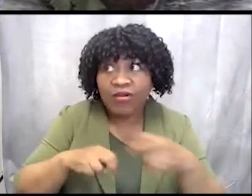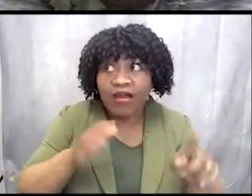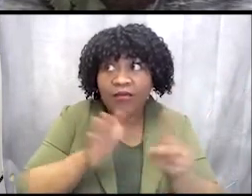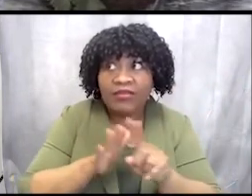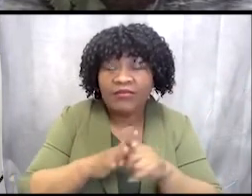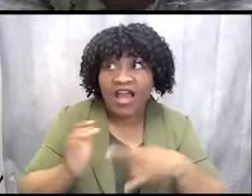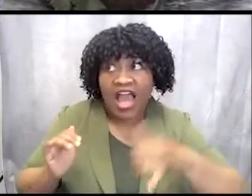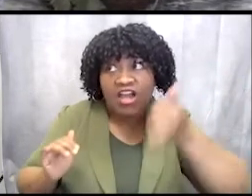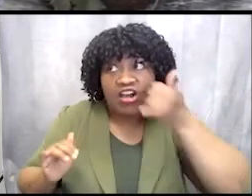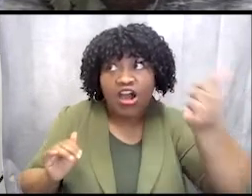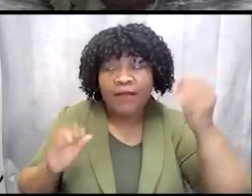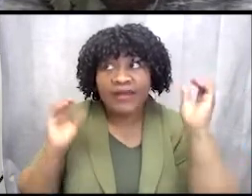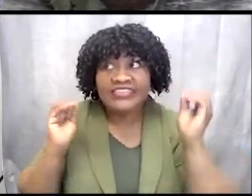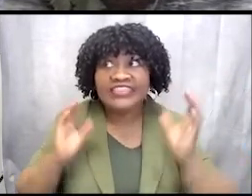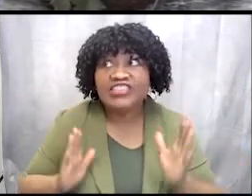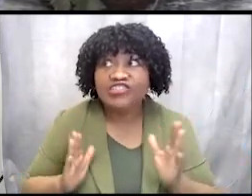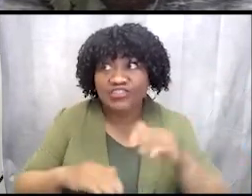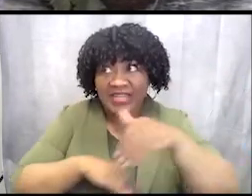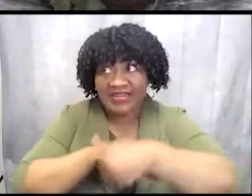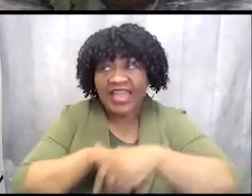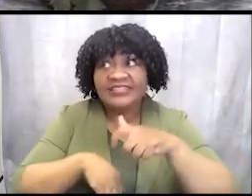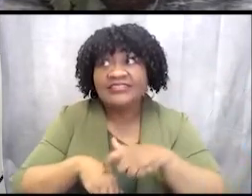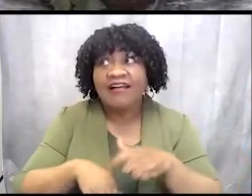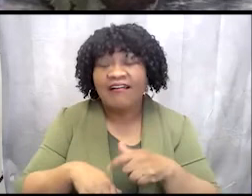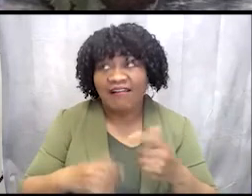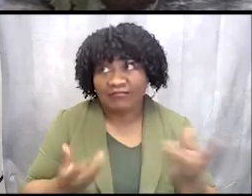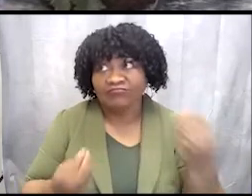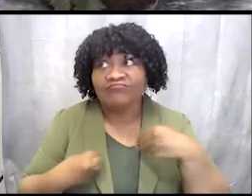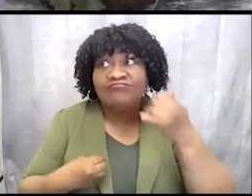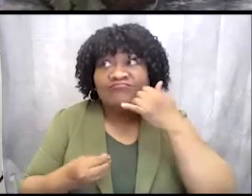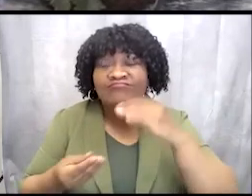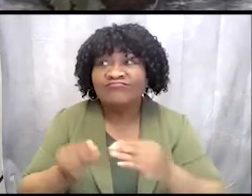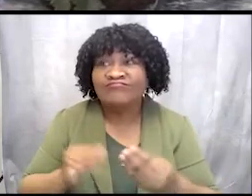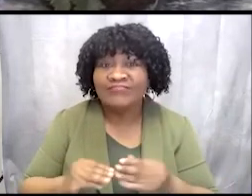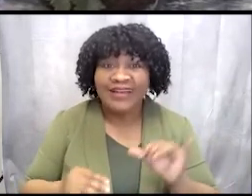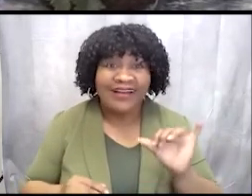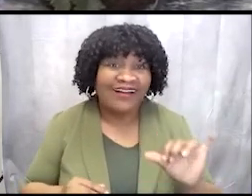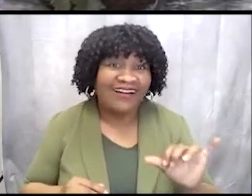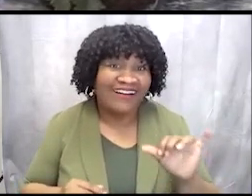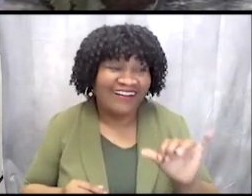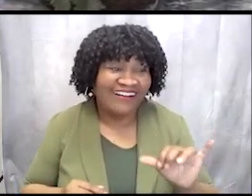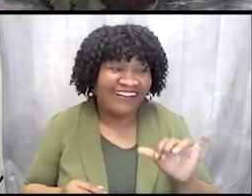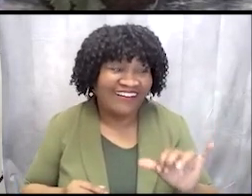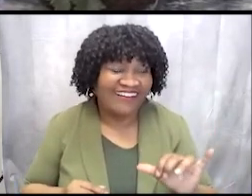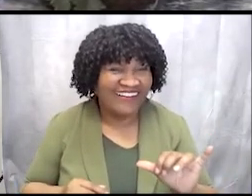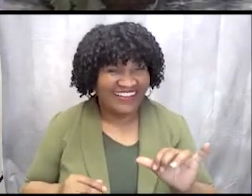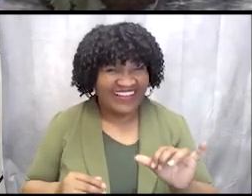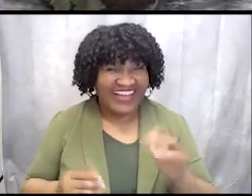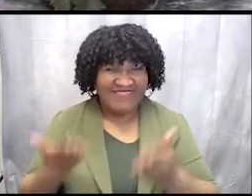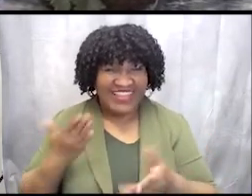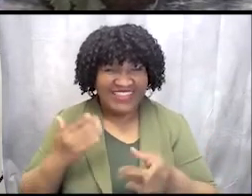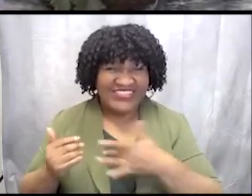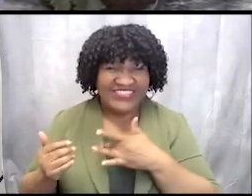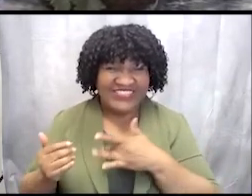I can call my teacher at night." Now that sounds...